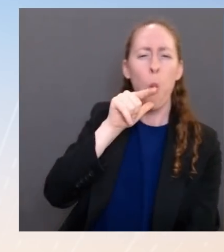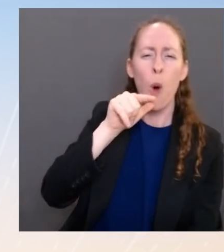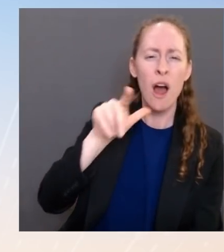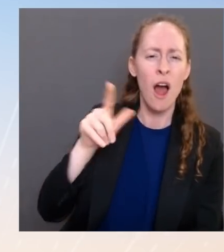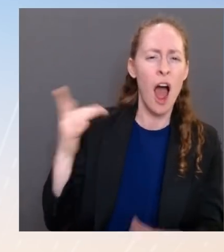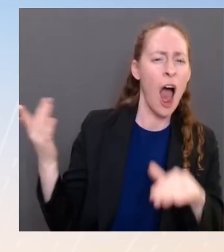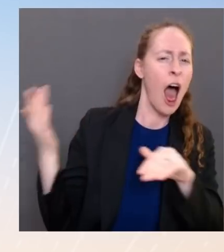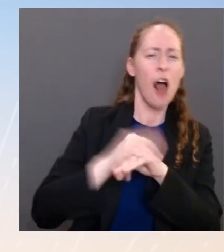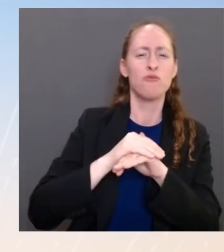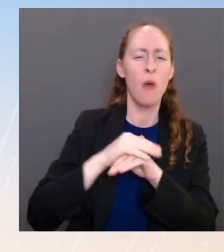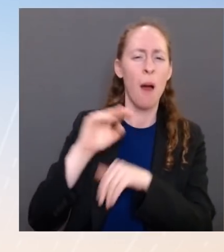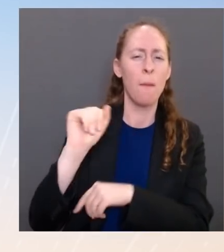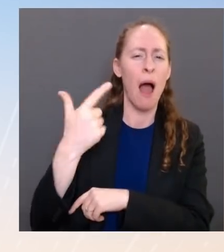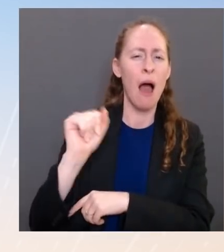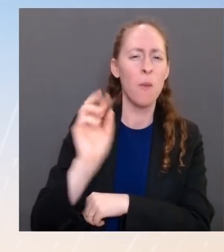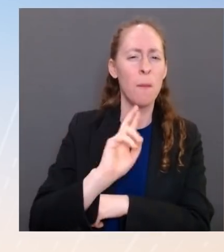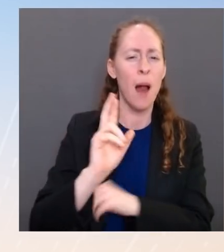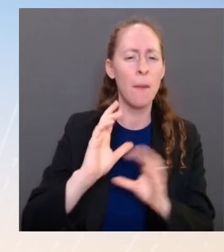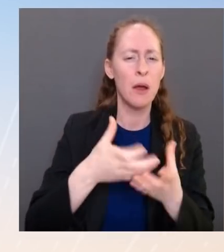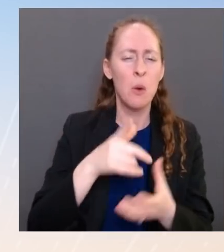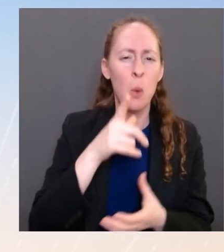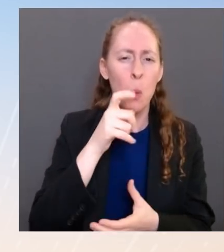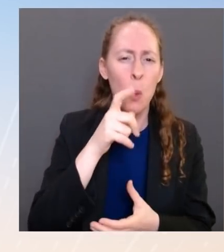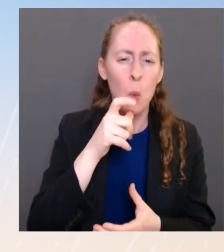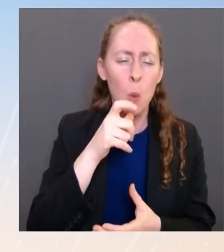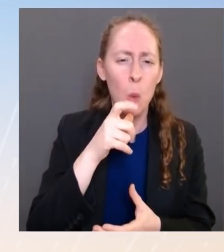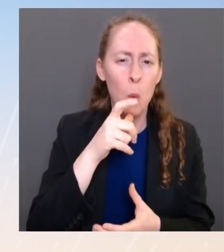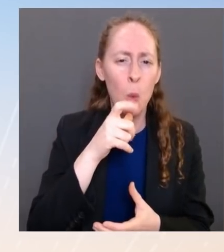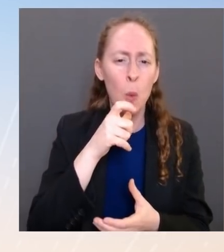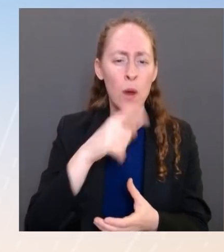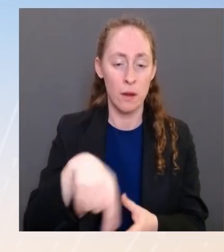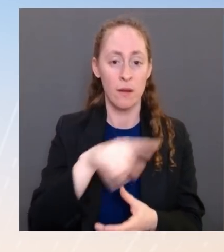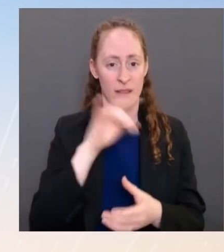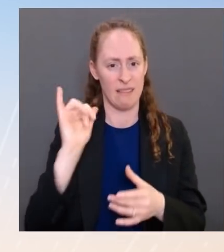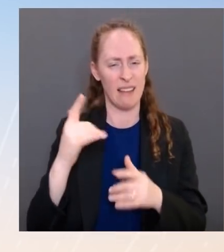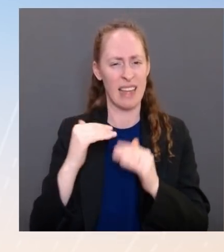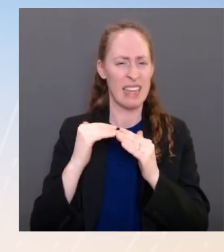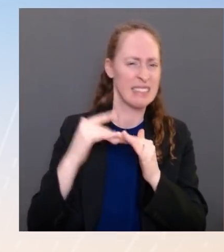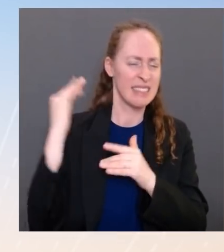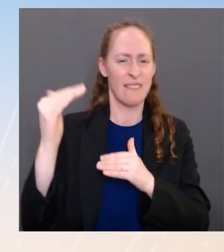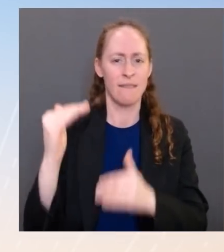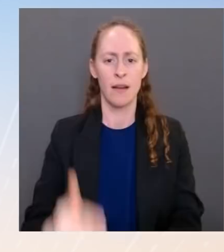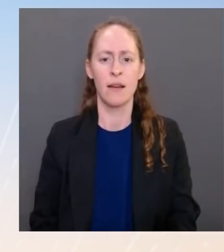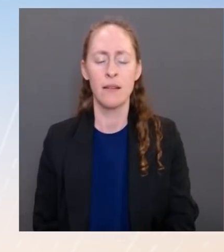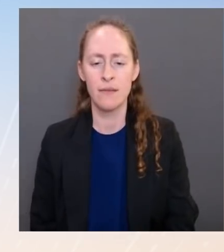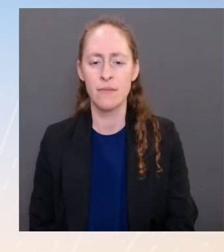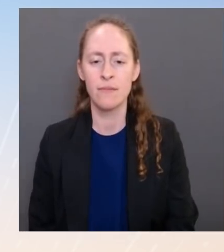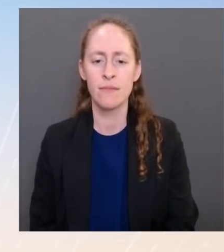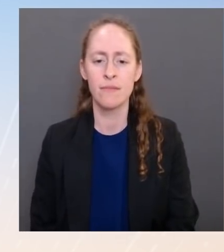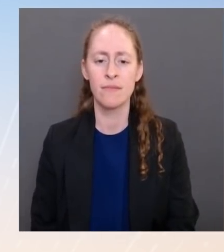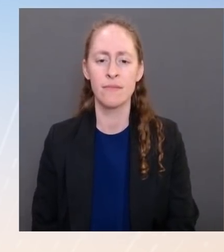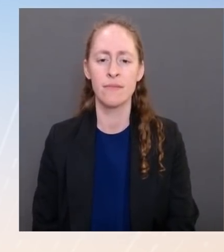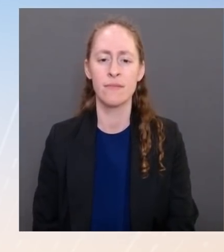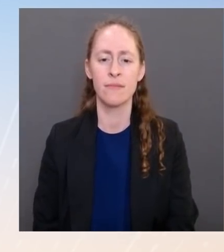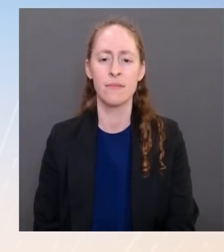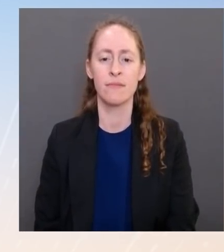The Press: So, Rob Portman, Susan Collins, Mitt Romney, would they be "Ultra-MAGA" Republicans? Ms. Psaki: They can all make their own choices, Ed.